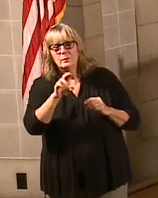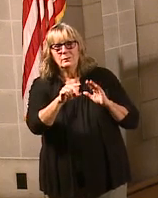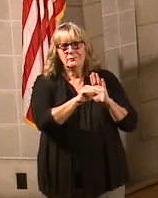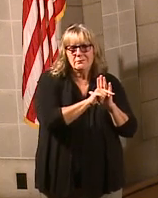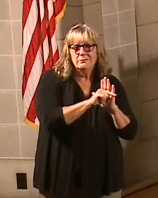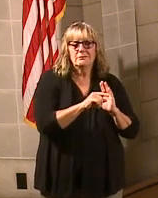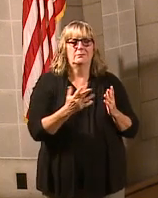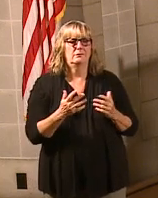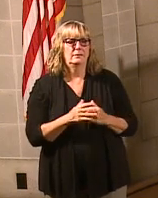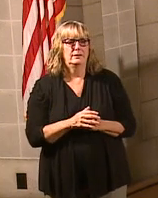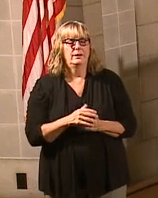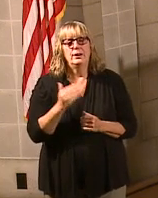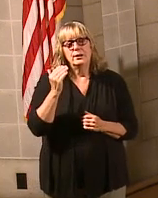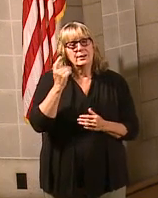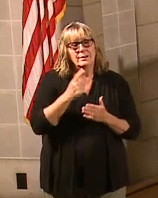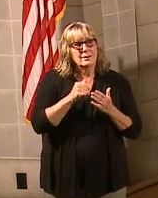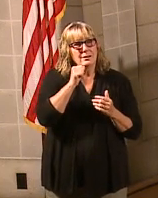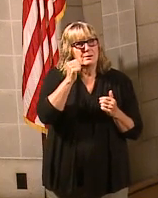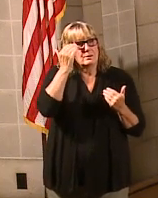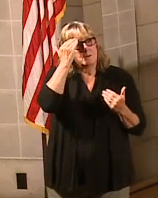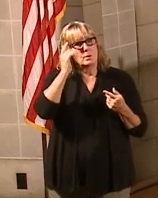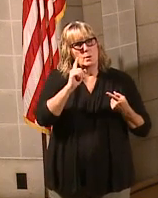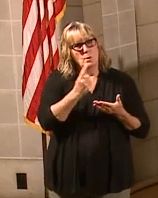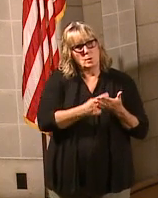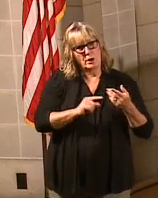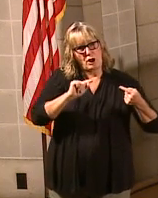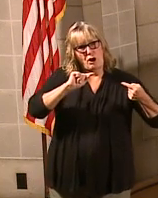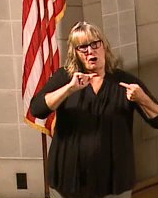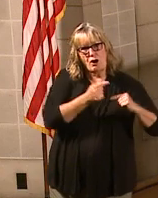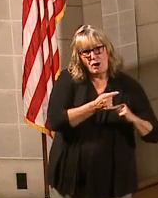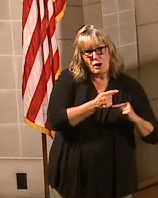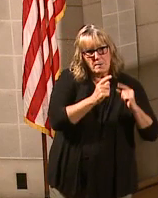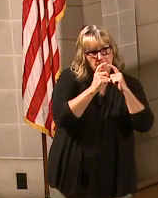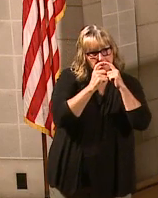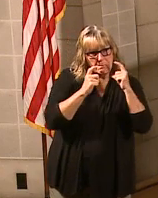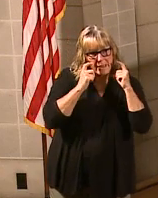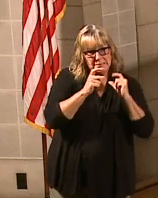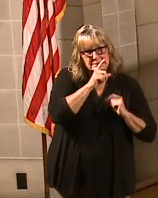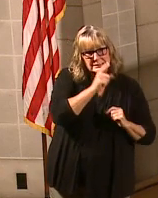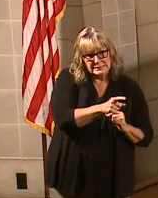THERE WAS NO STATISTIC CAL DIFFERENCE.